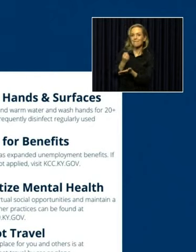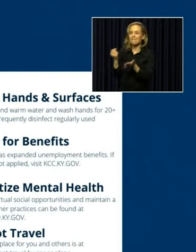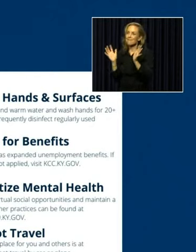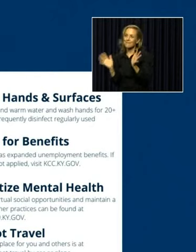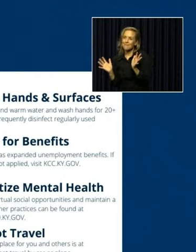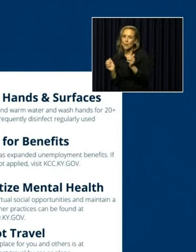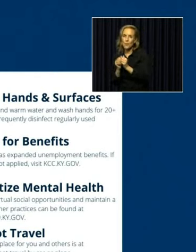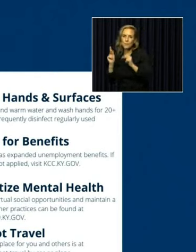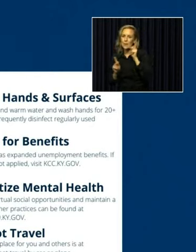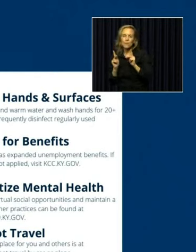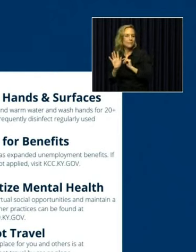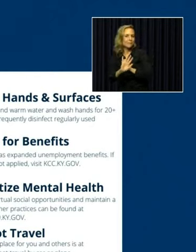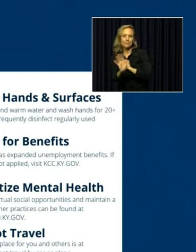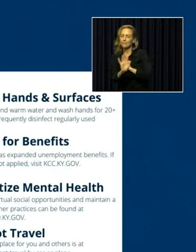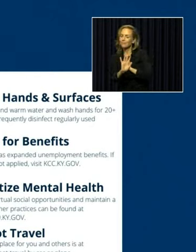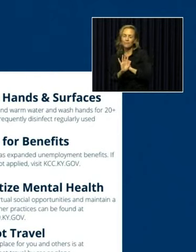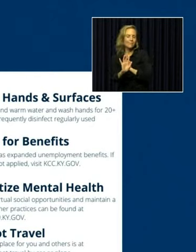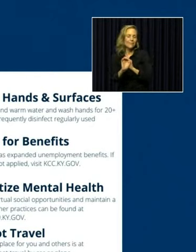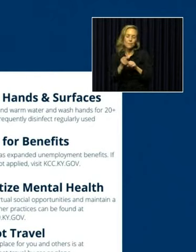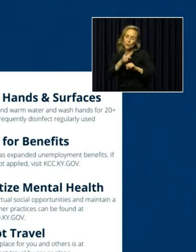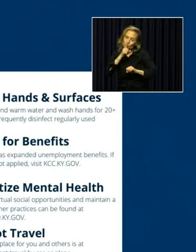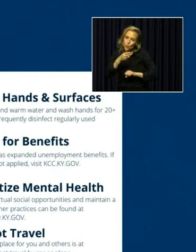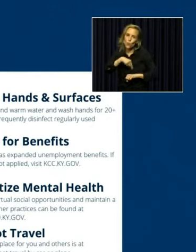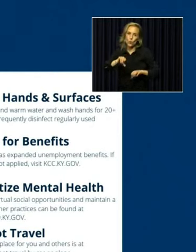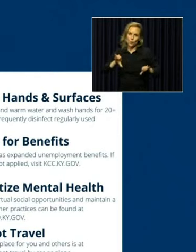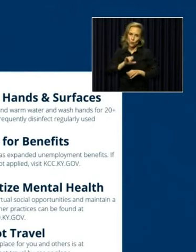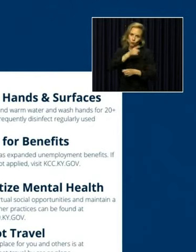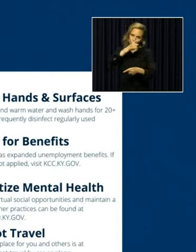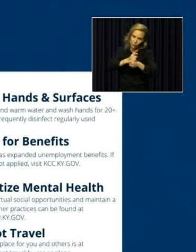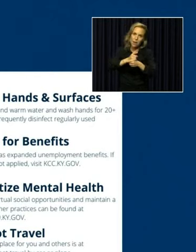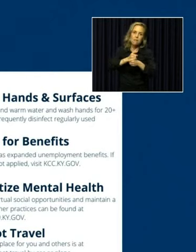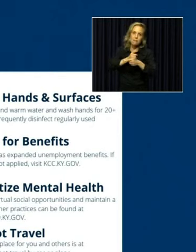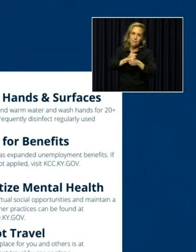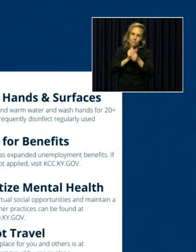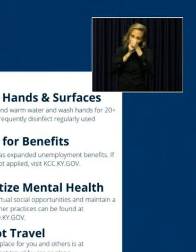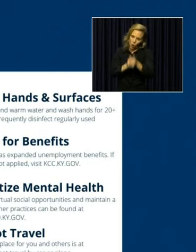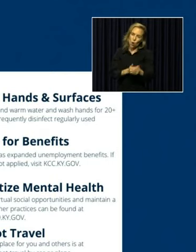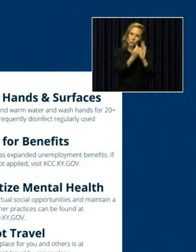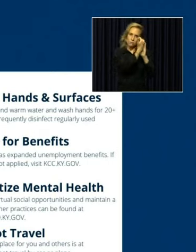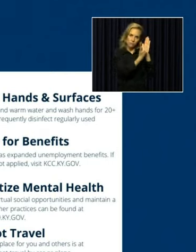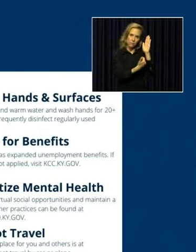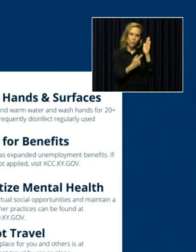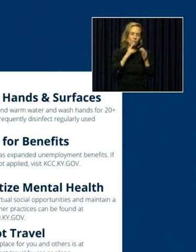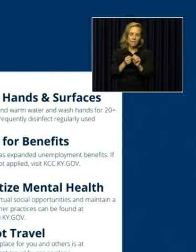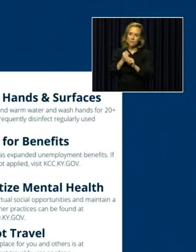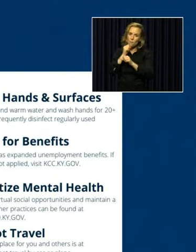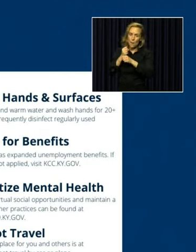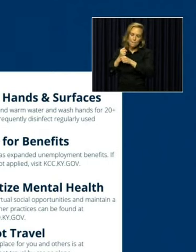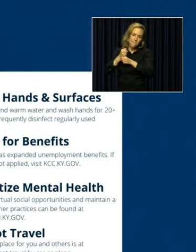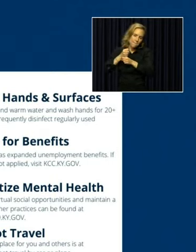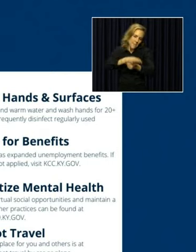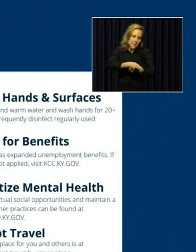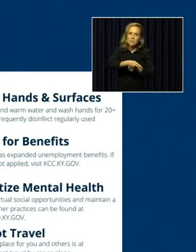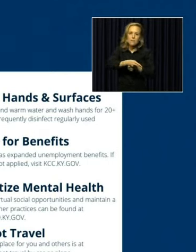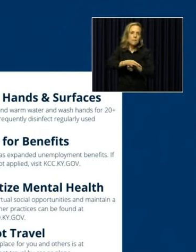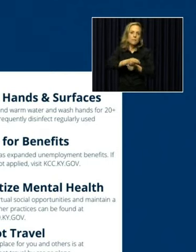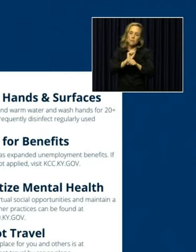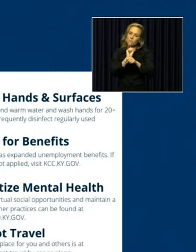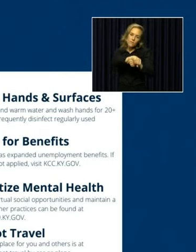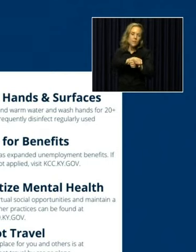SOMEBODY, YOU CAN SMILE SAY HI, KEEP YOUR SOCIAL DISTANCE AND KEEP MOVING. INCREDIBLY IMPORTANT. KNOWING WHEN TO SEEK CARE, AND